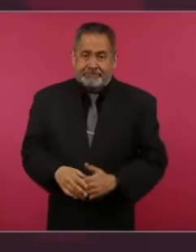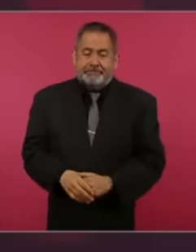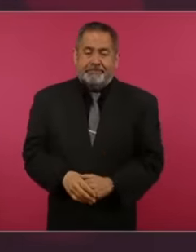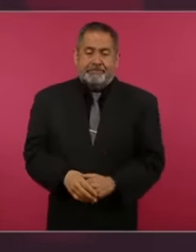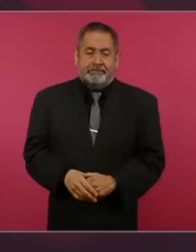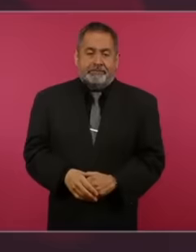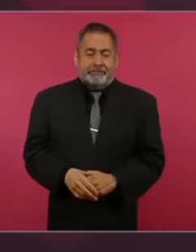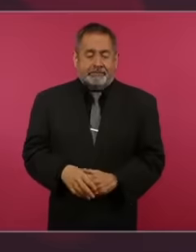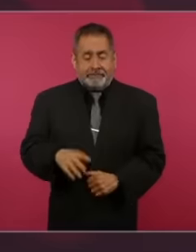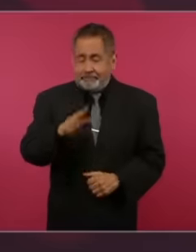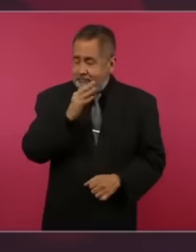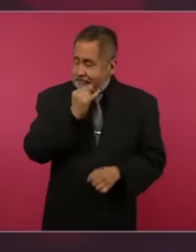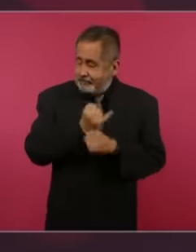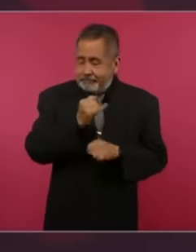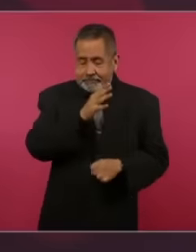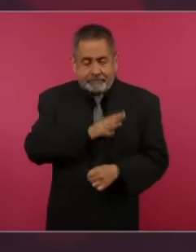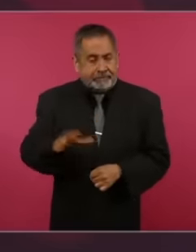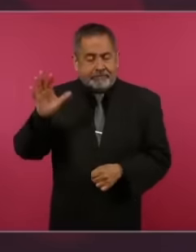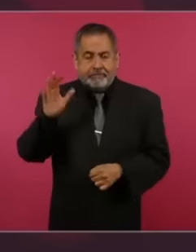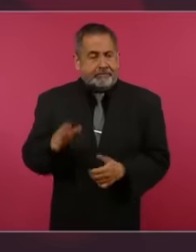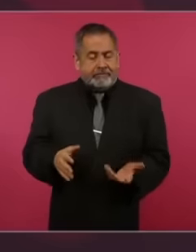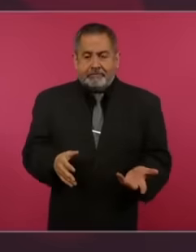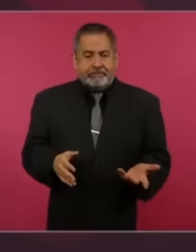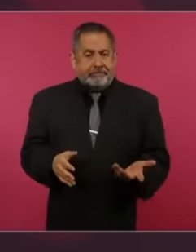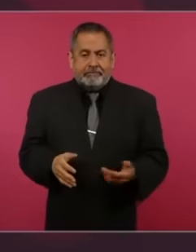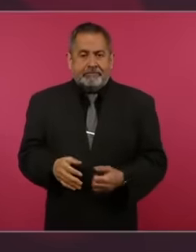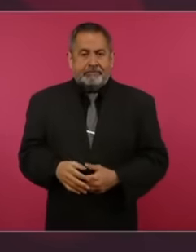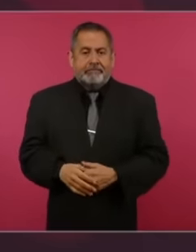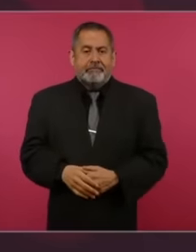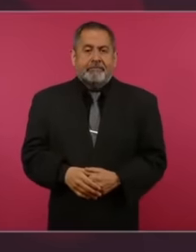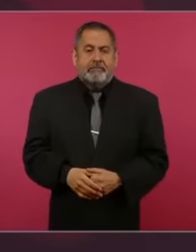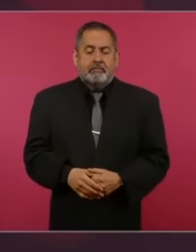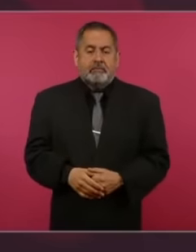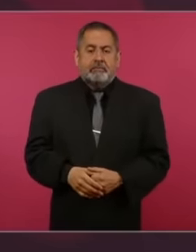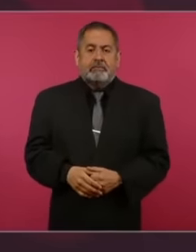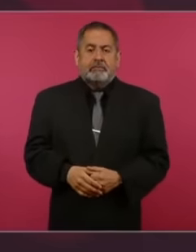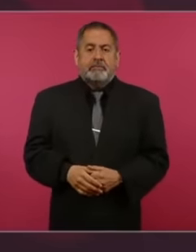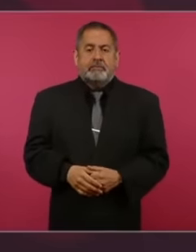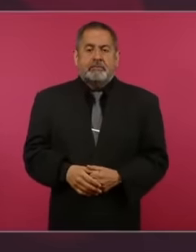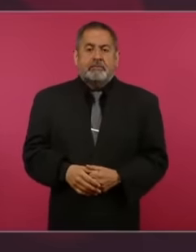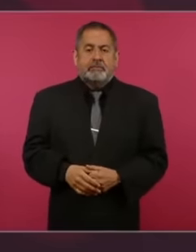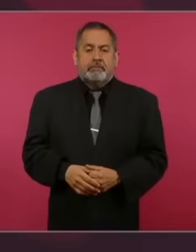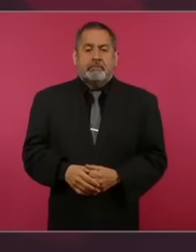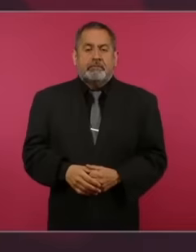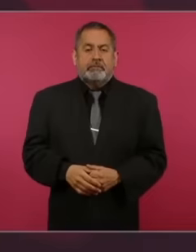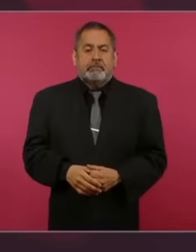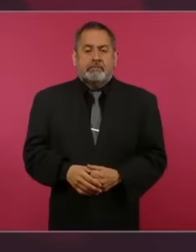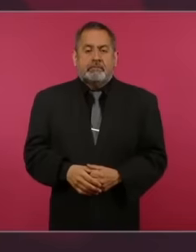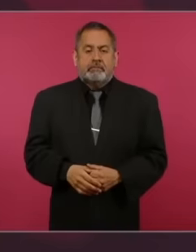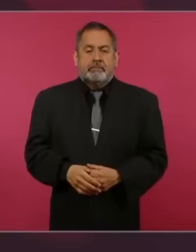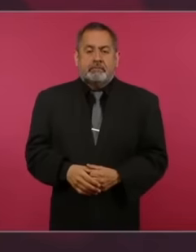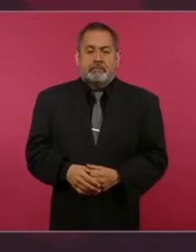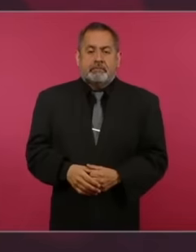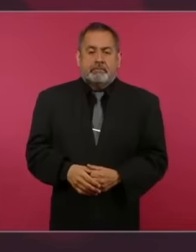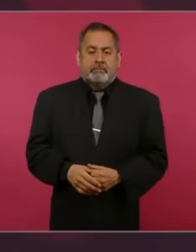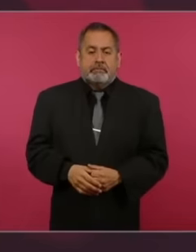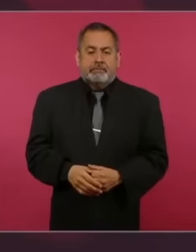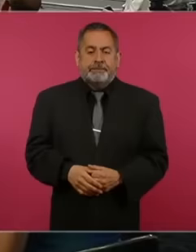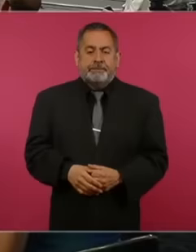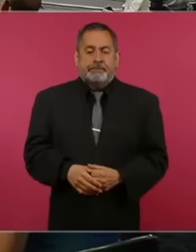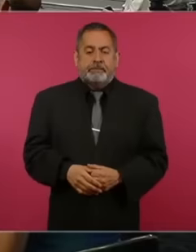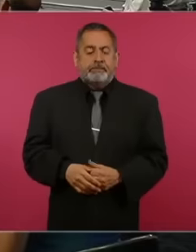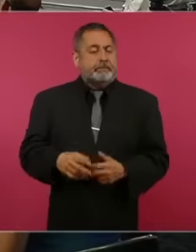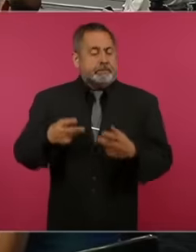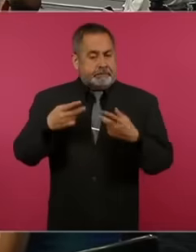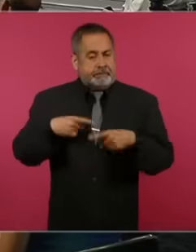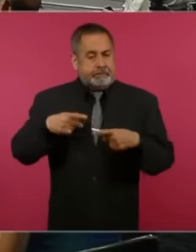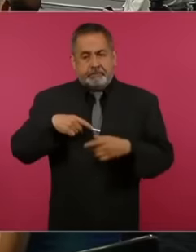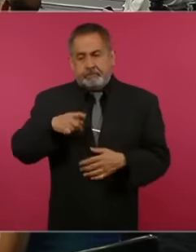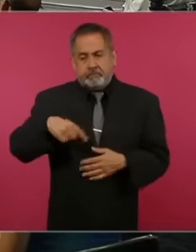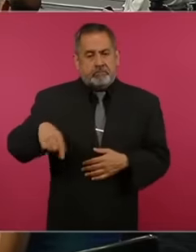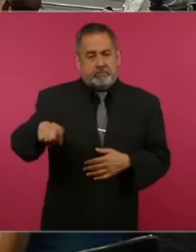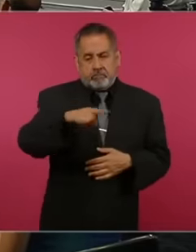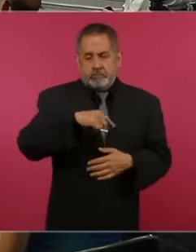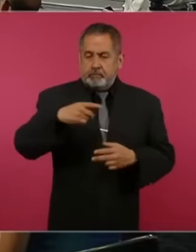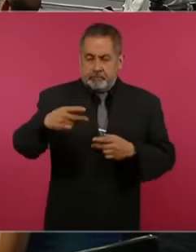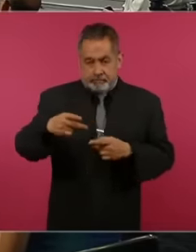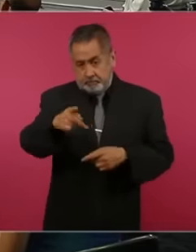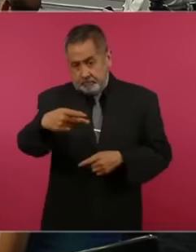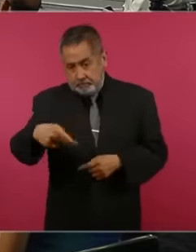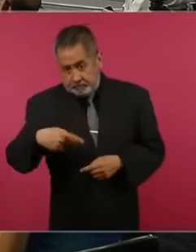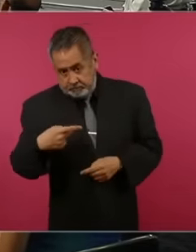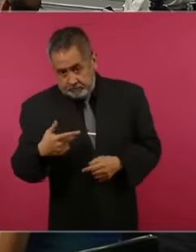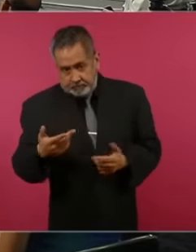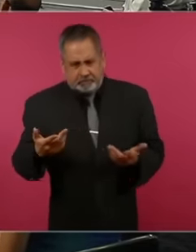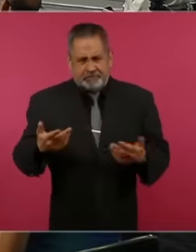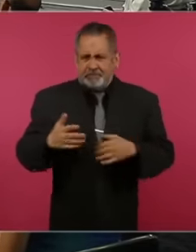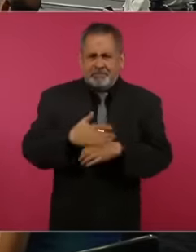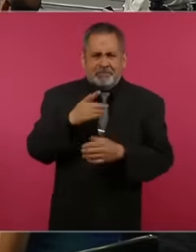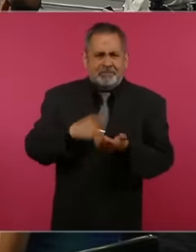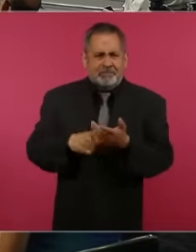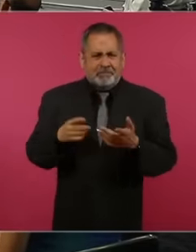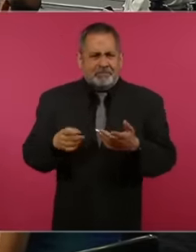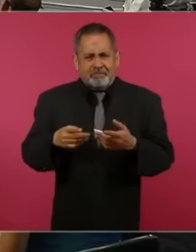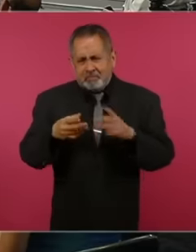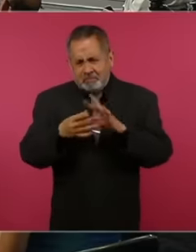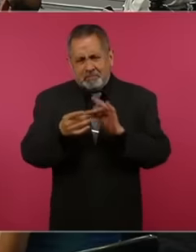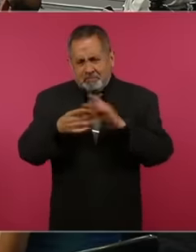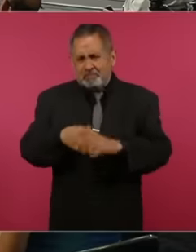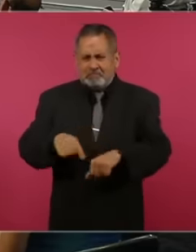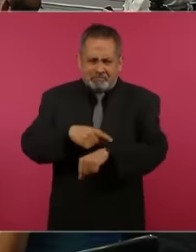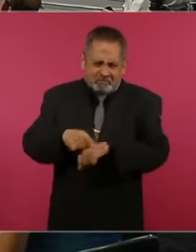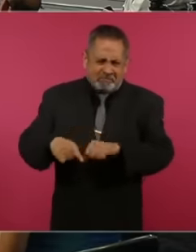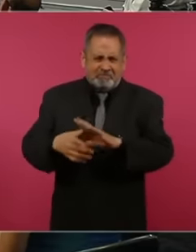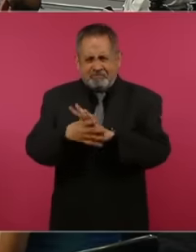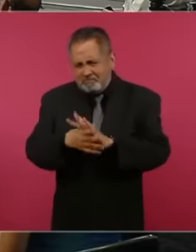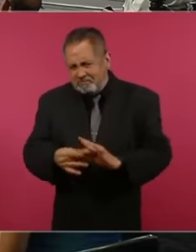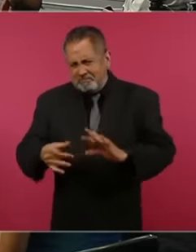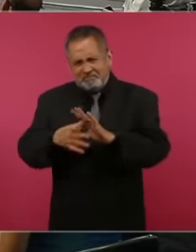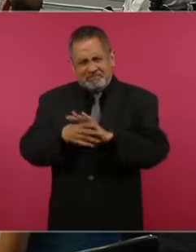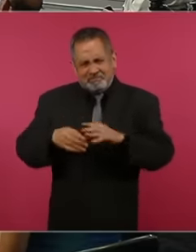are incredible and the people, why are you asking me about them? Why do you spend so much